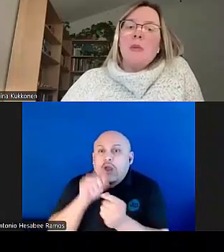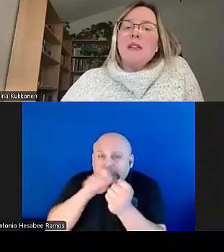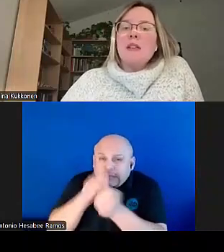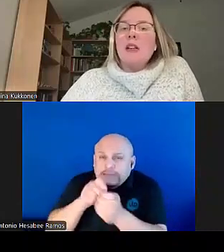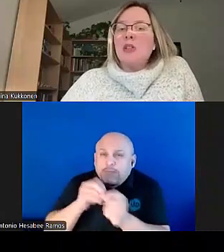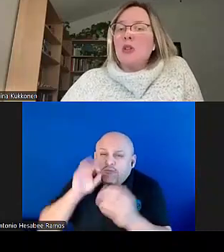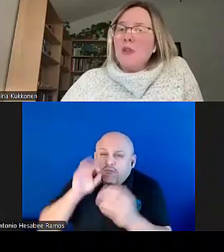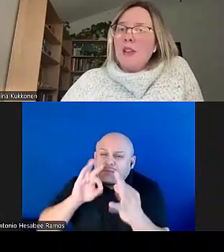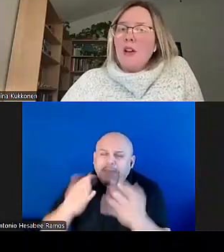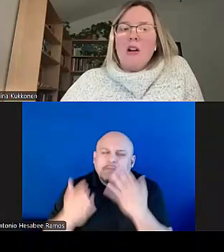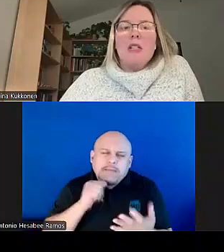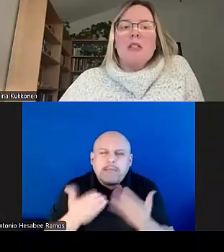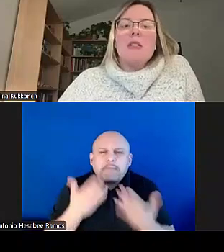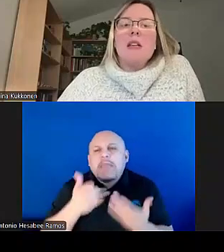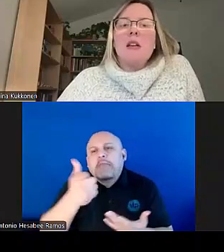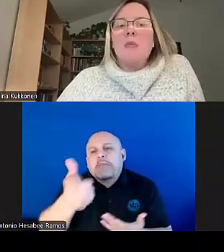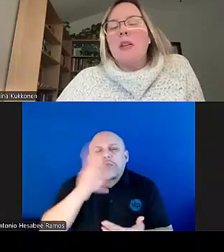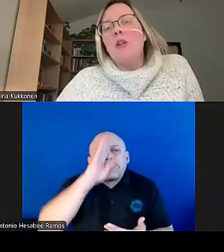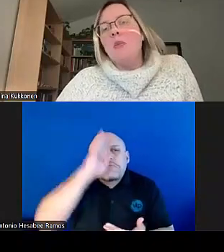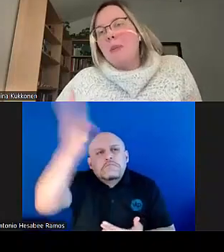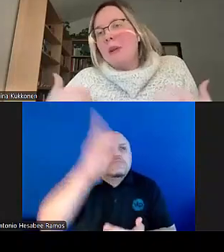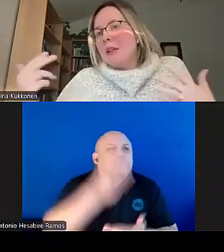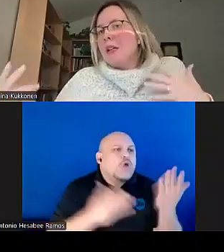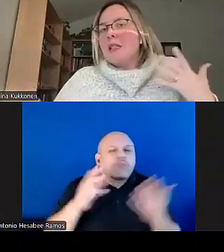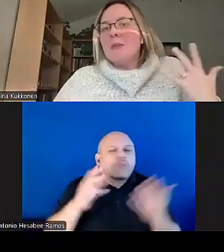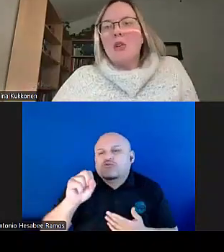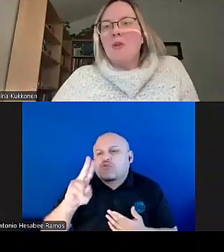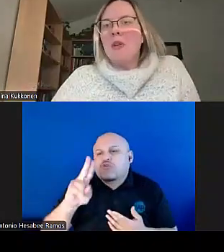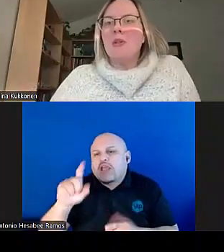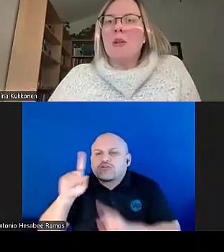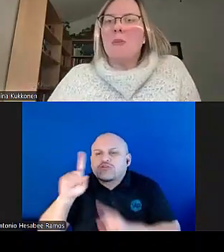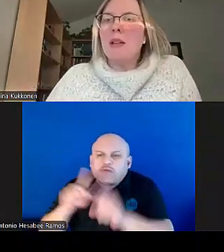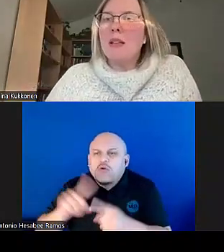you might design a survey that audiences complete or maybe conduct some interviews or something like